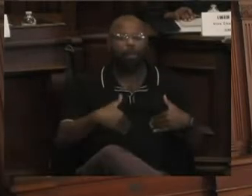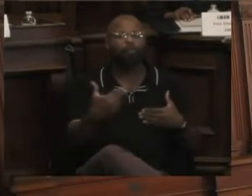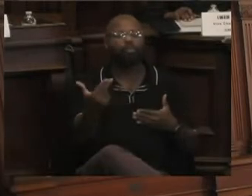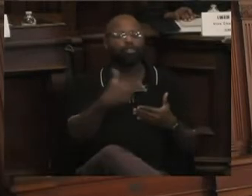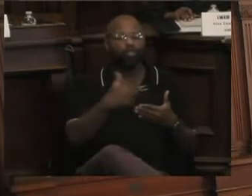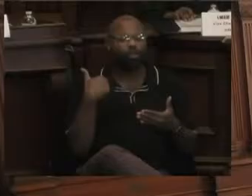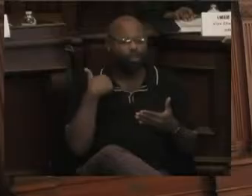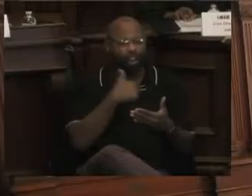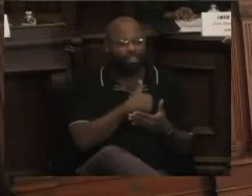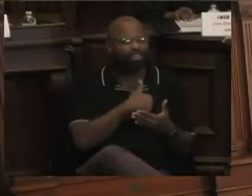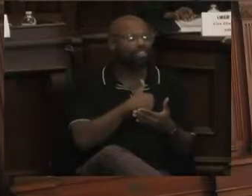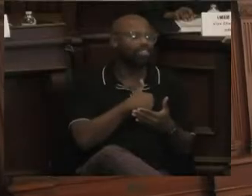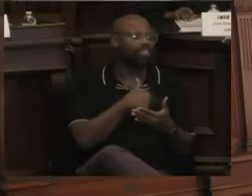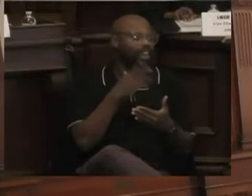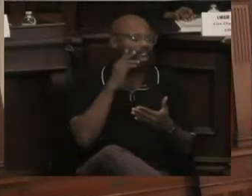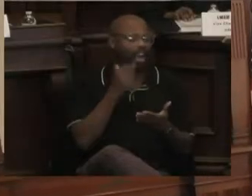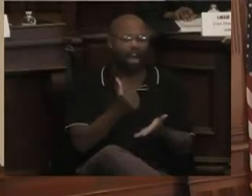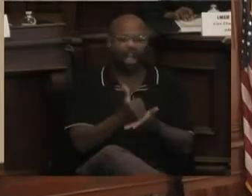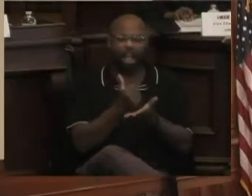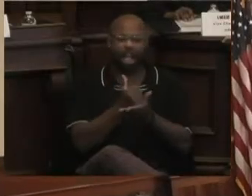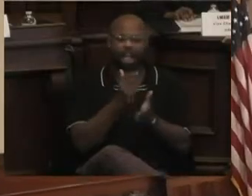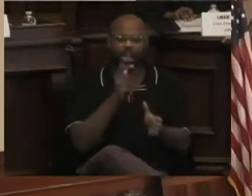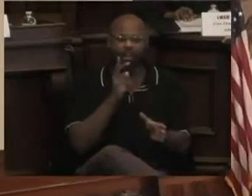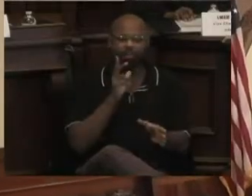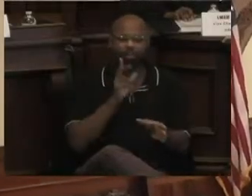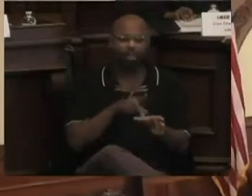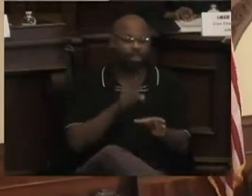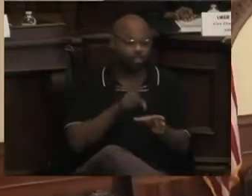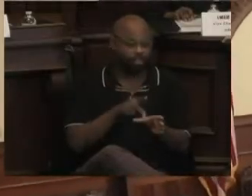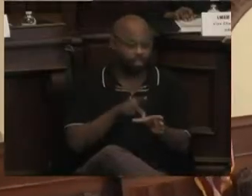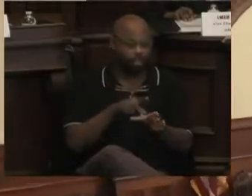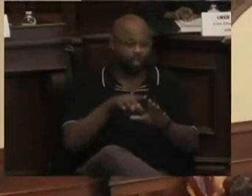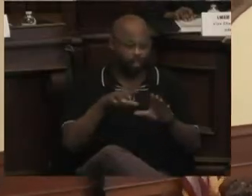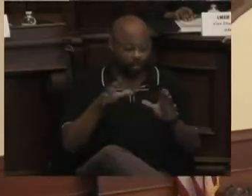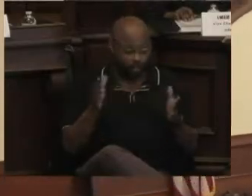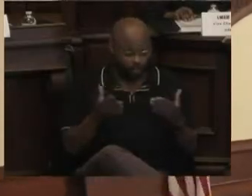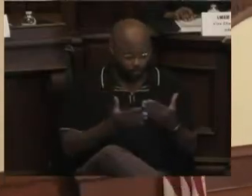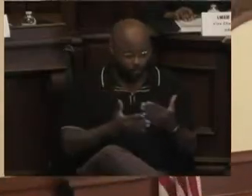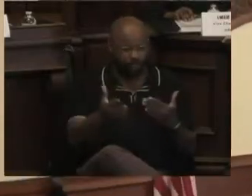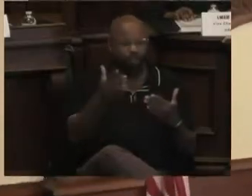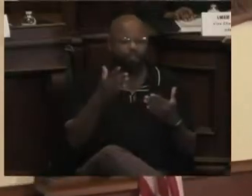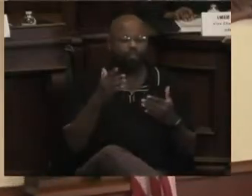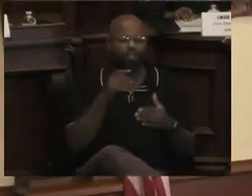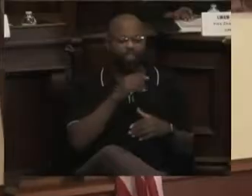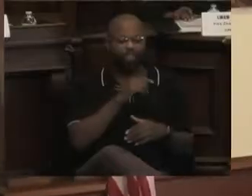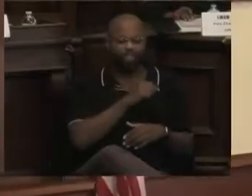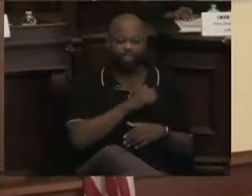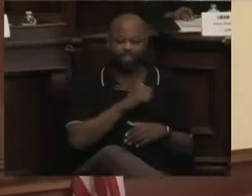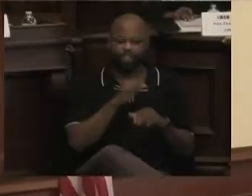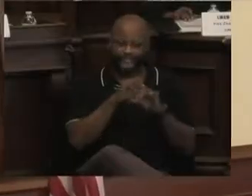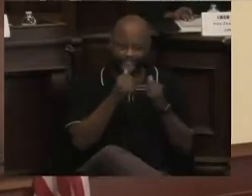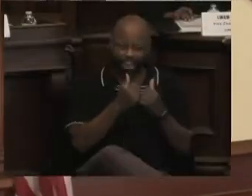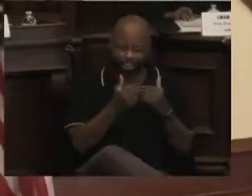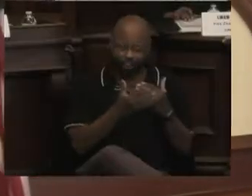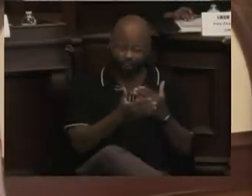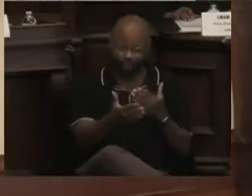to thank you all for taking the